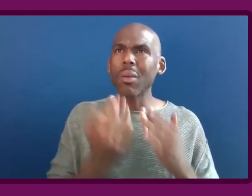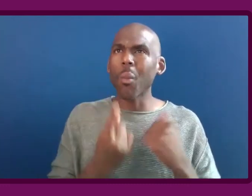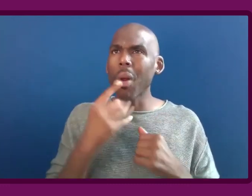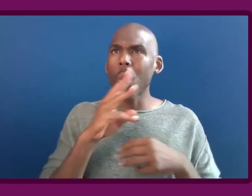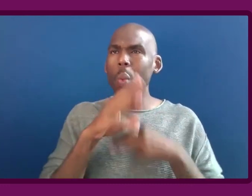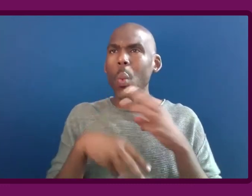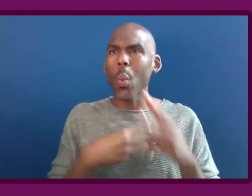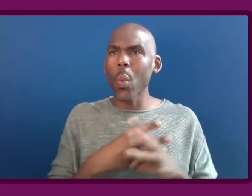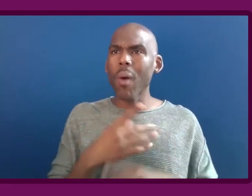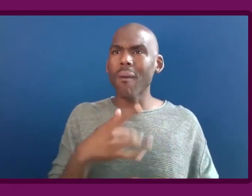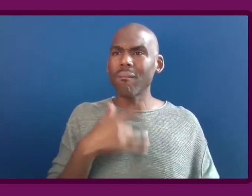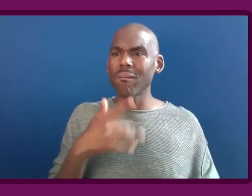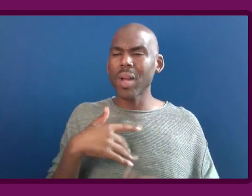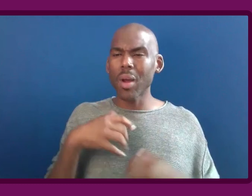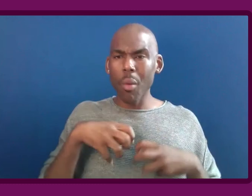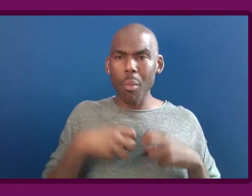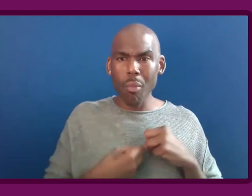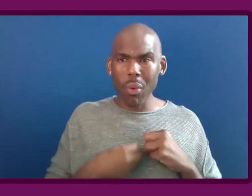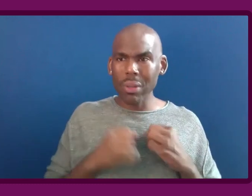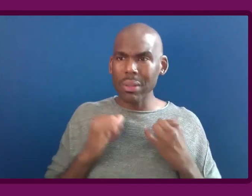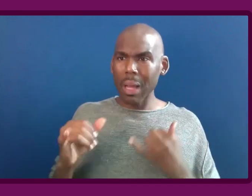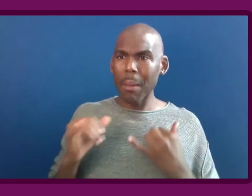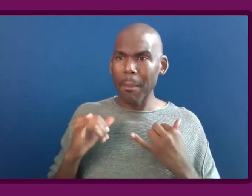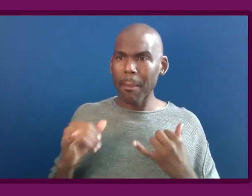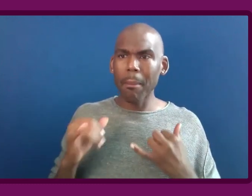then we're together. You're not alone, and we're broken together."